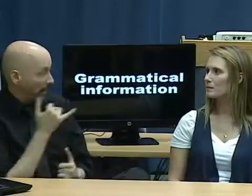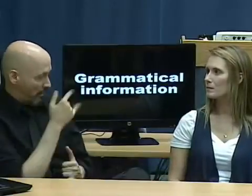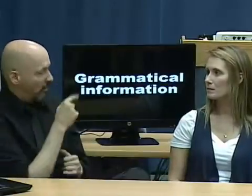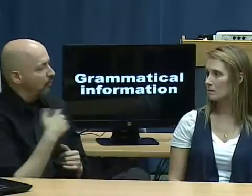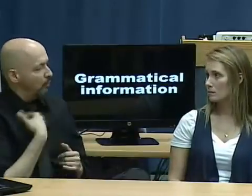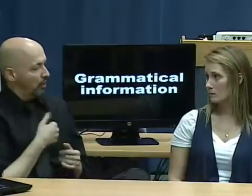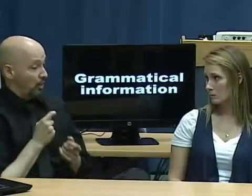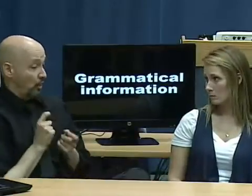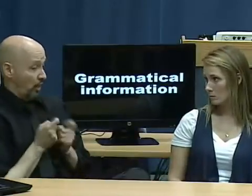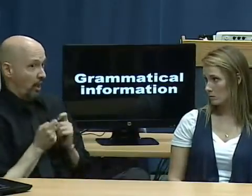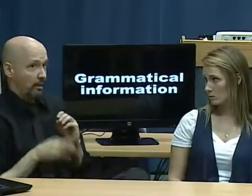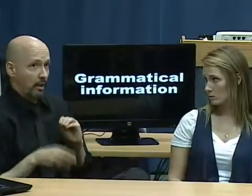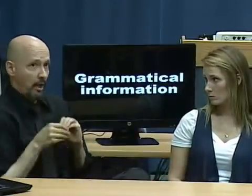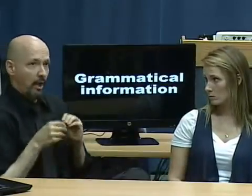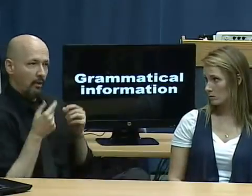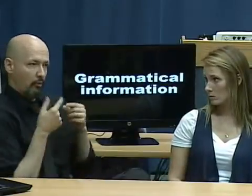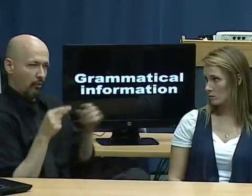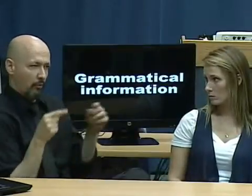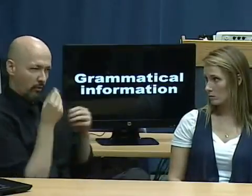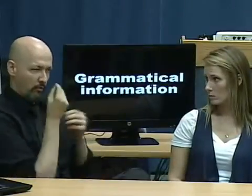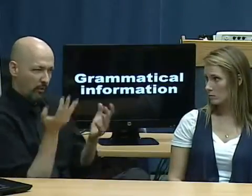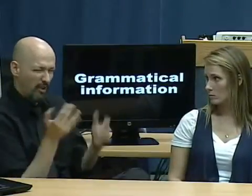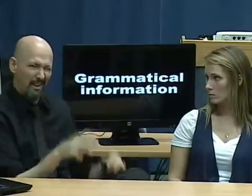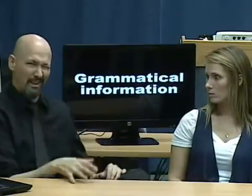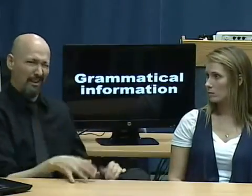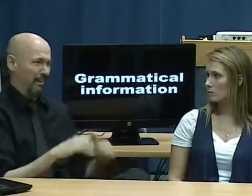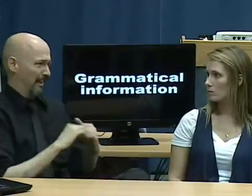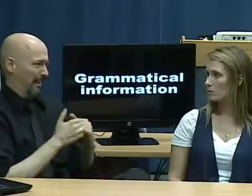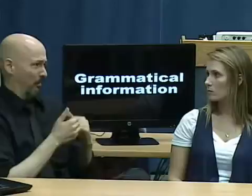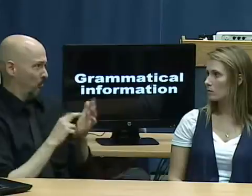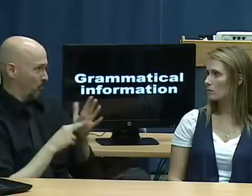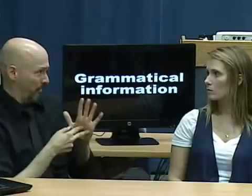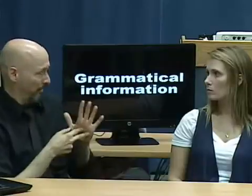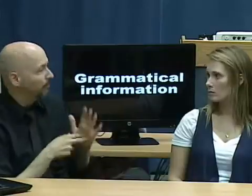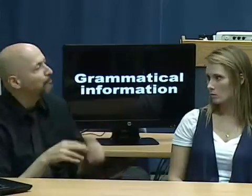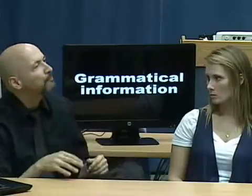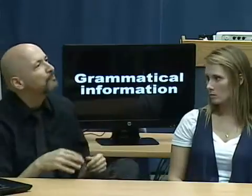Now, we have changes that add grammatical information. How? What do you mean?